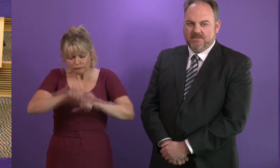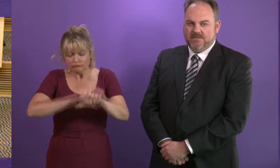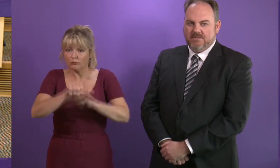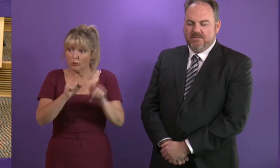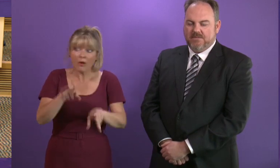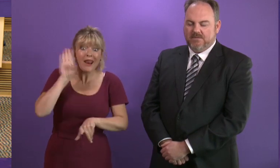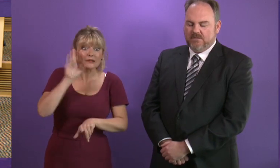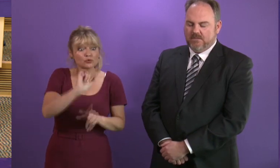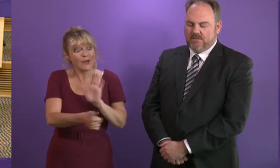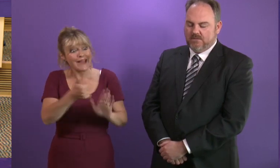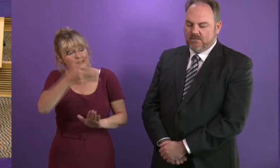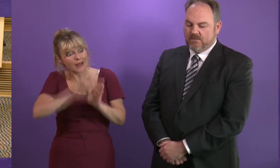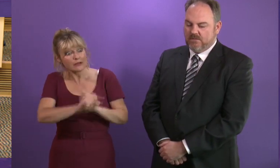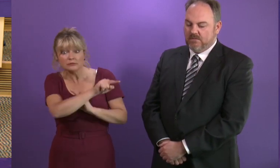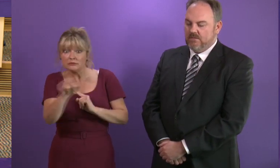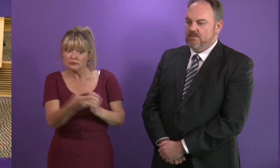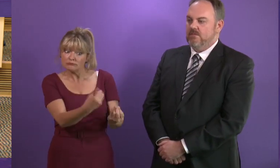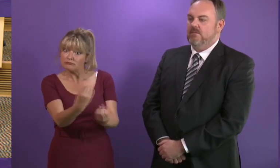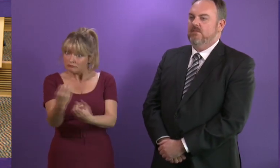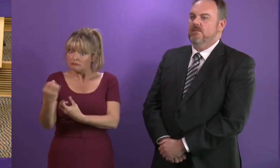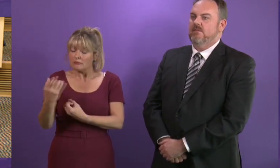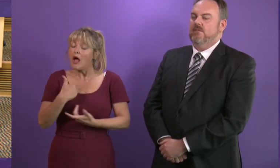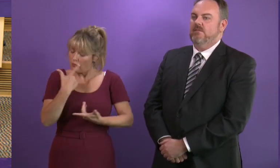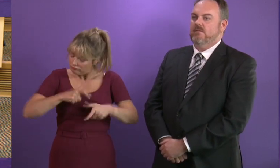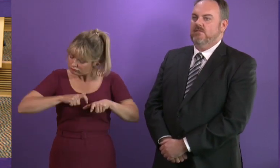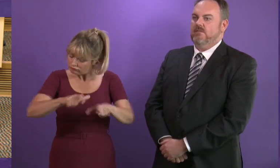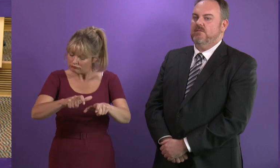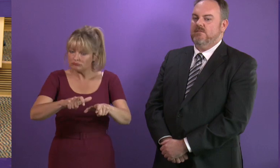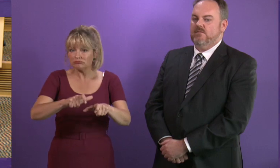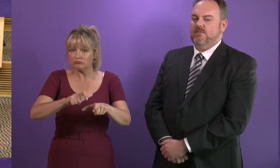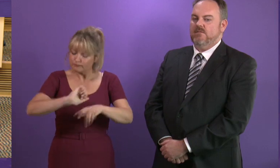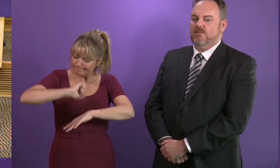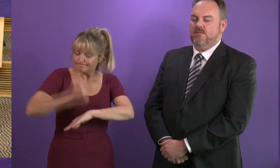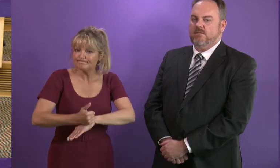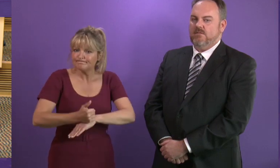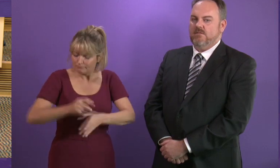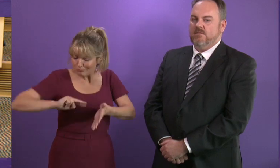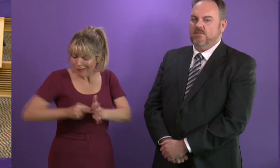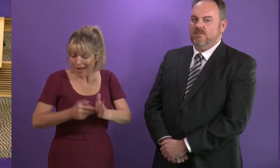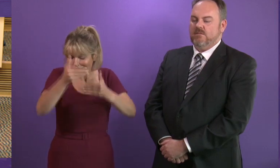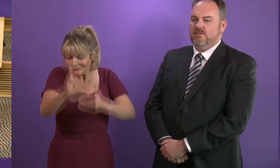continue to set out plans that see this Government and, I hope, this Parliament fulfil their